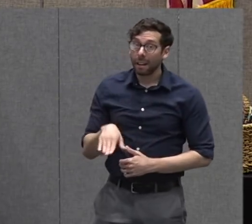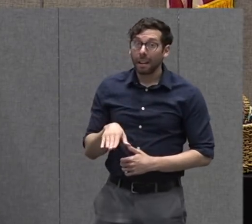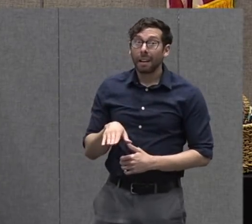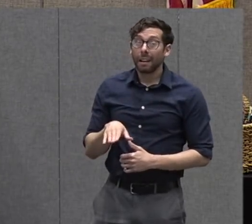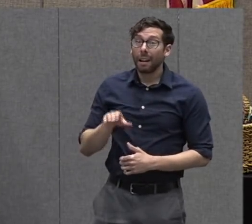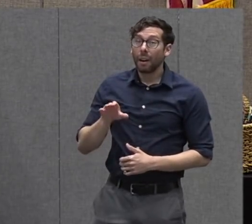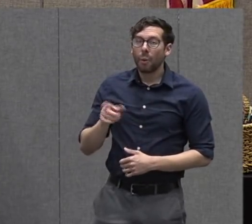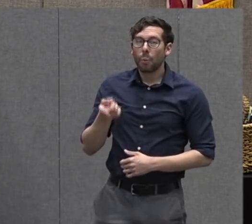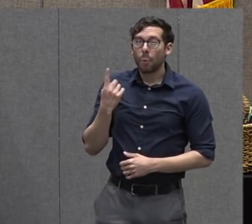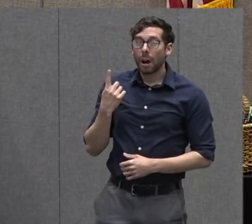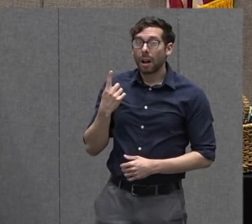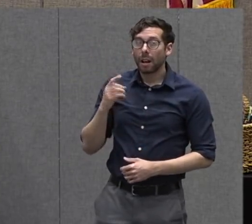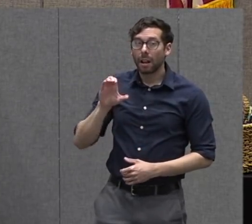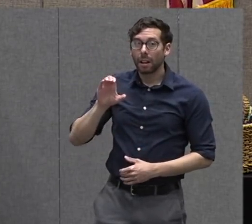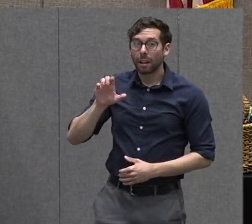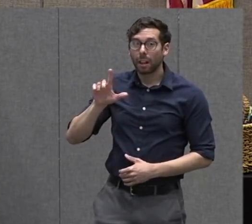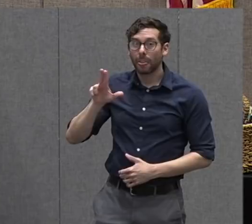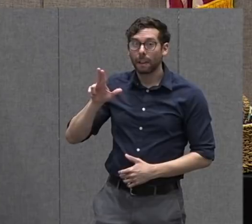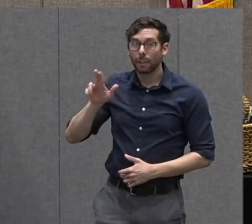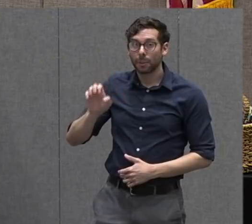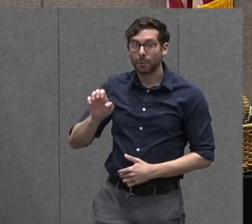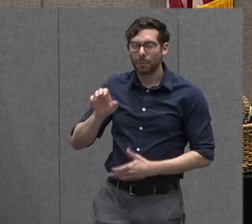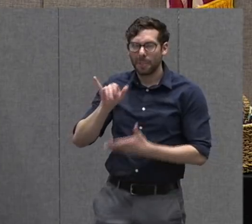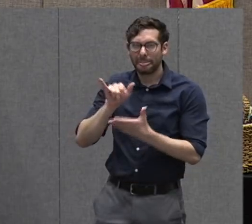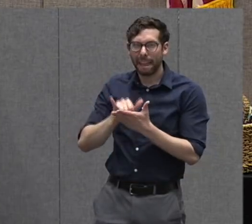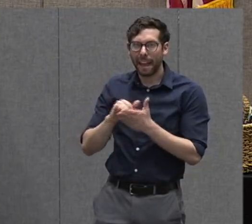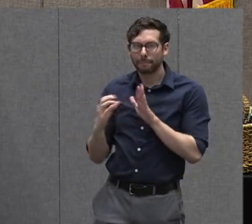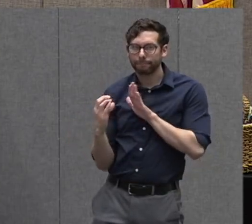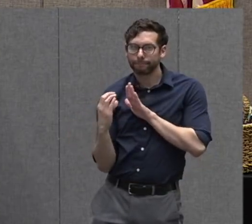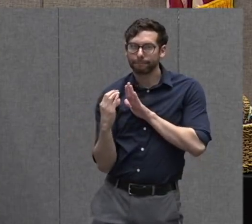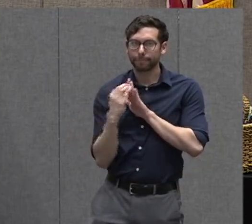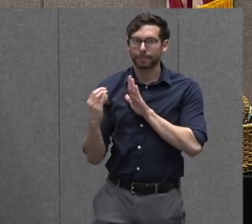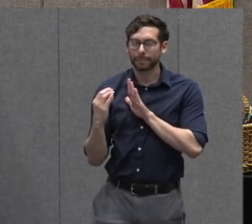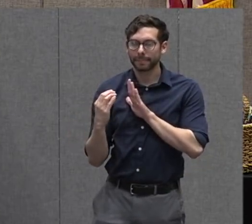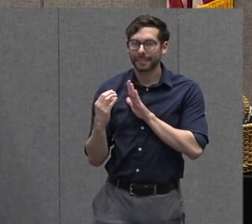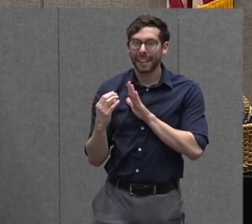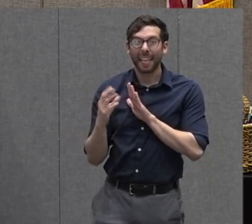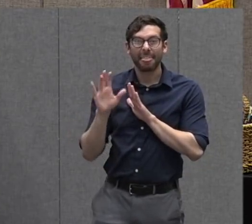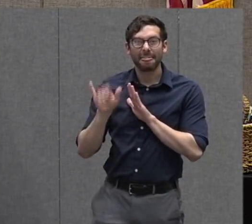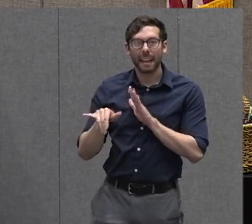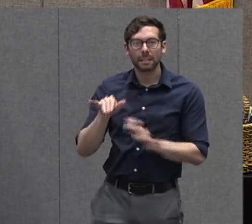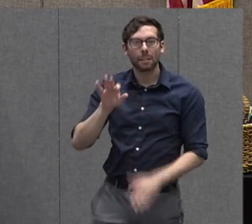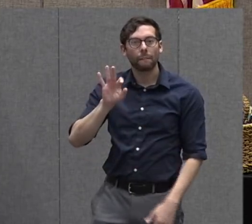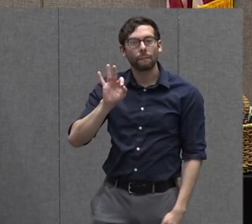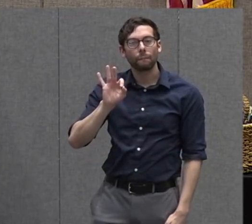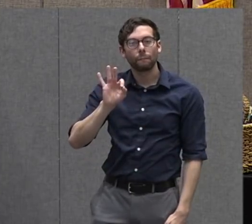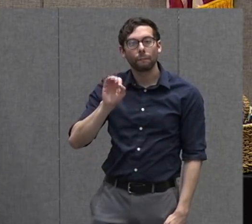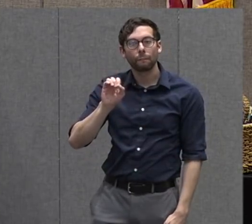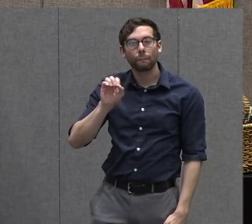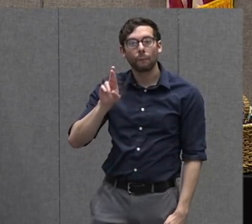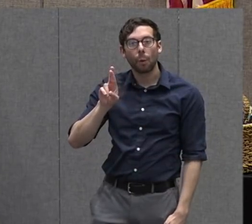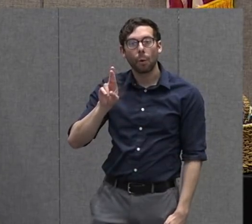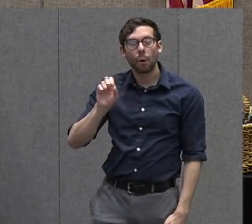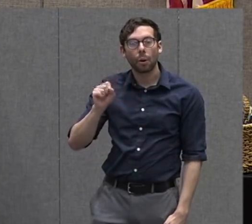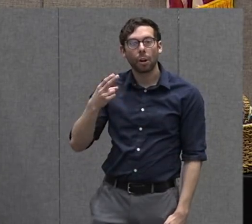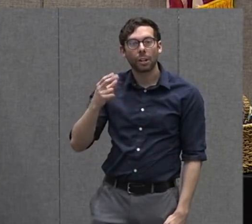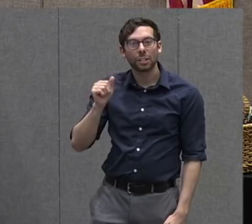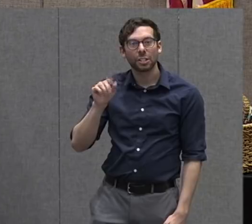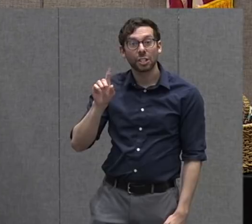That short passage that I read from the book, is a foreshadowing, of what is going to happen. [Mr. R] Can you just... - story?